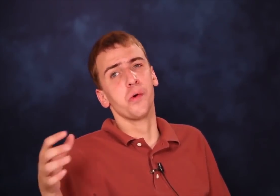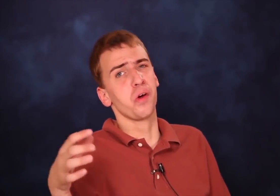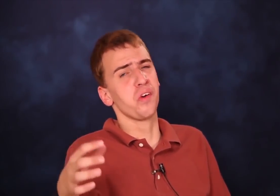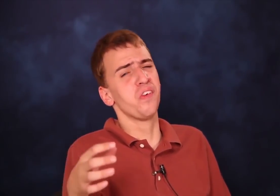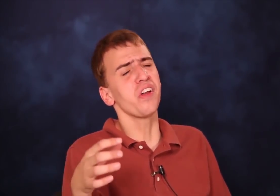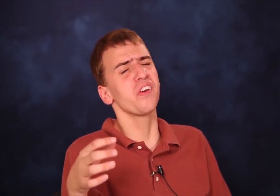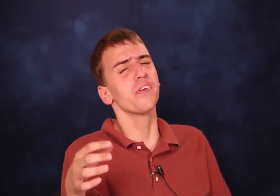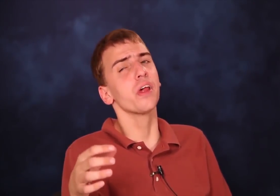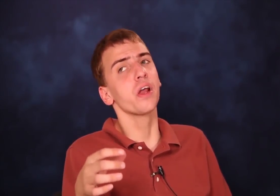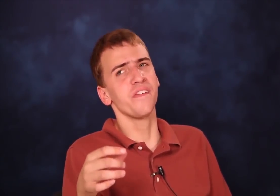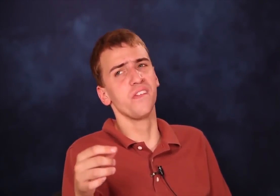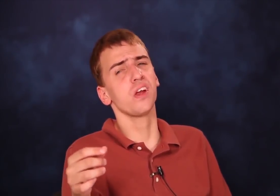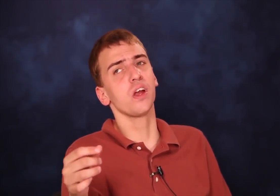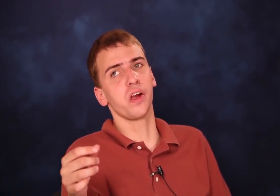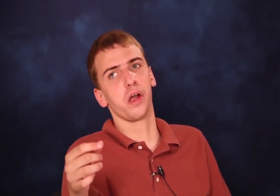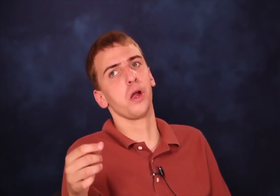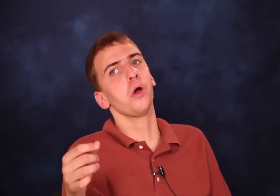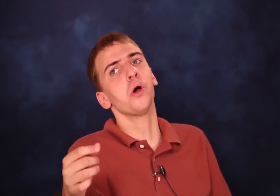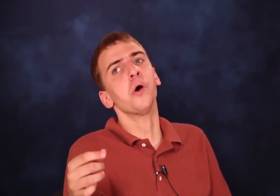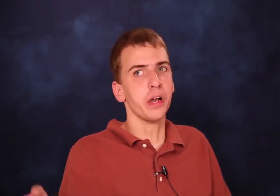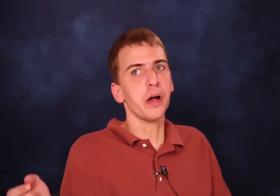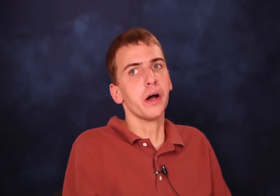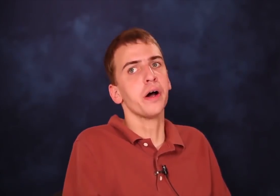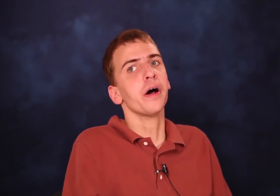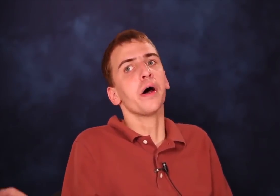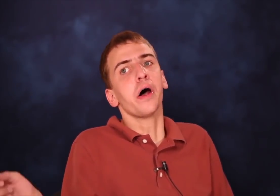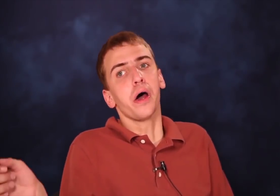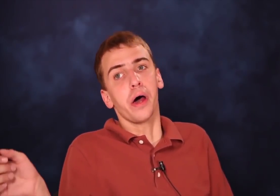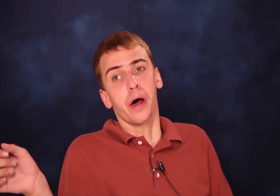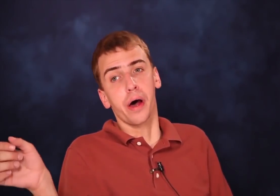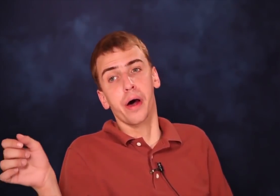effectively communicate.